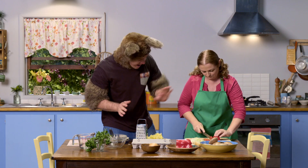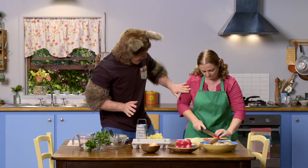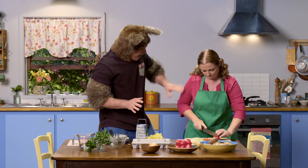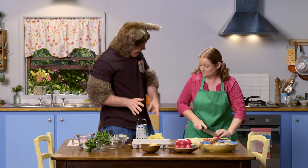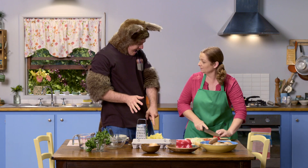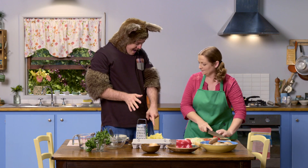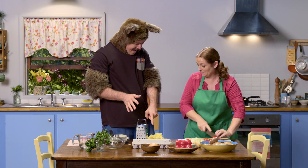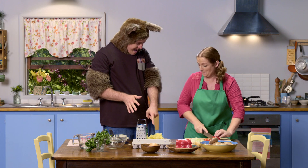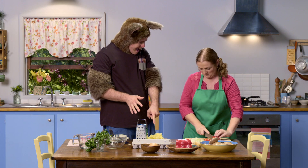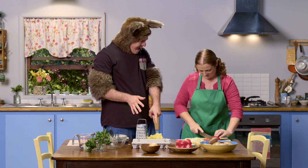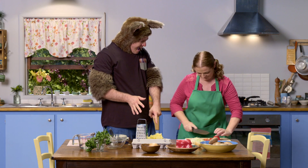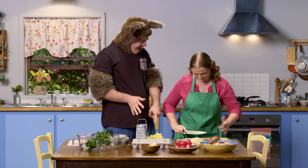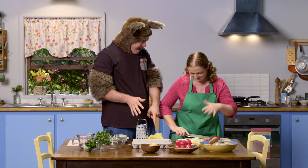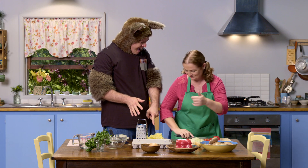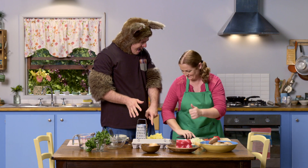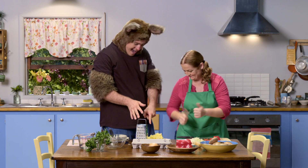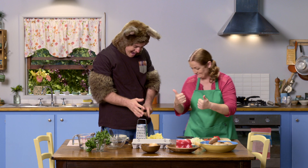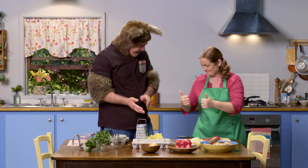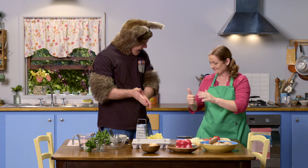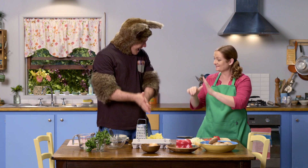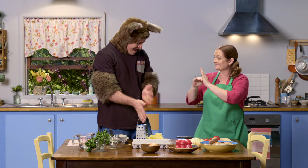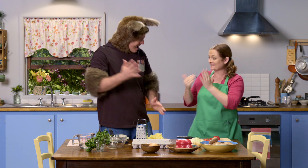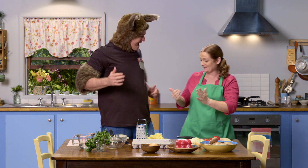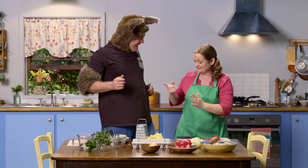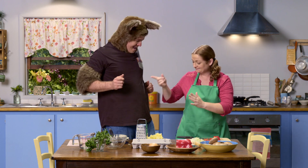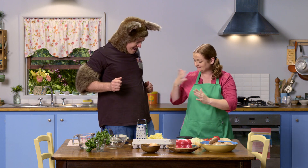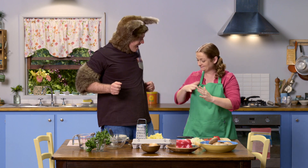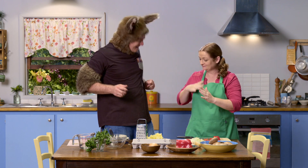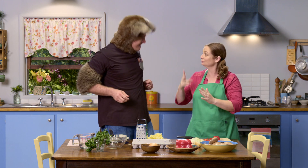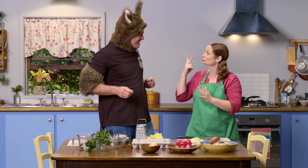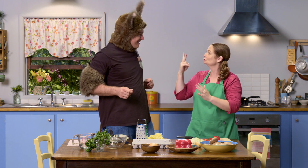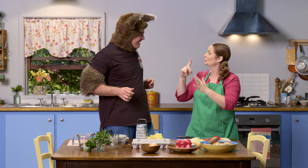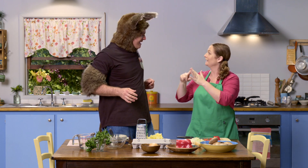Look, I've done it! Great! Now can you please get two eggs?